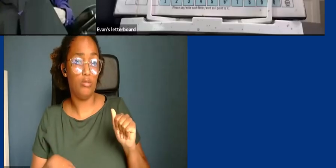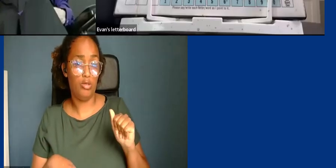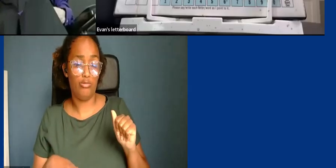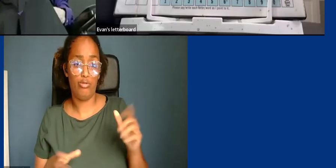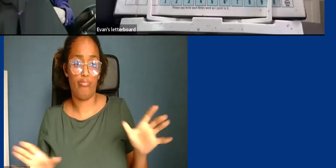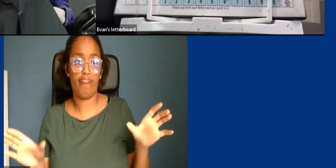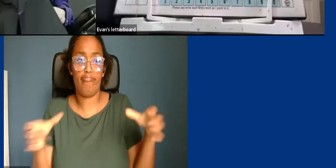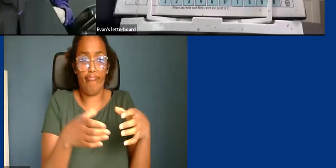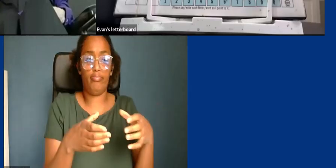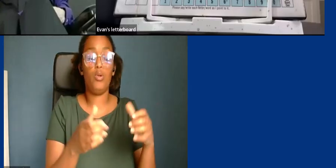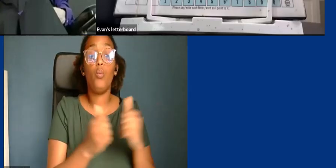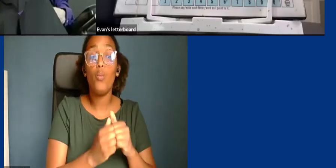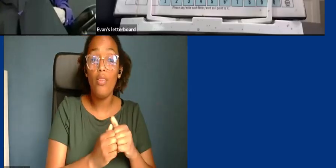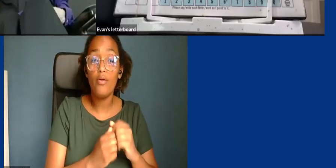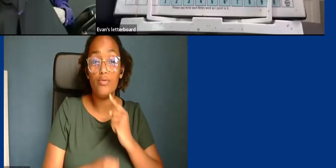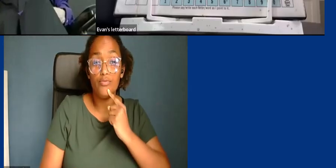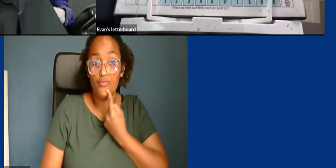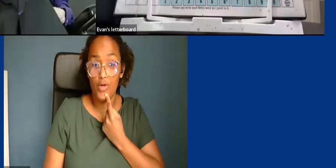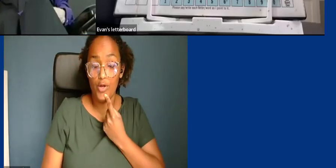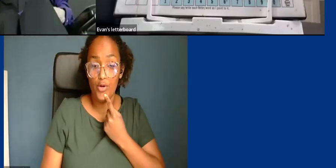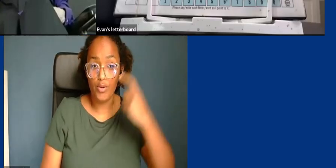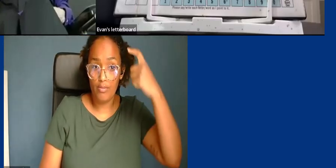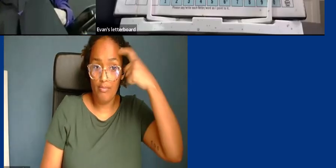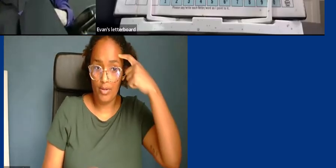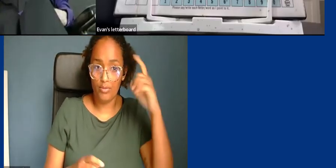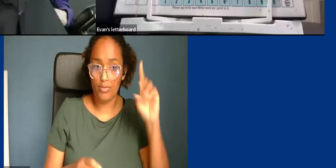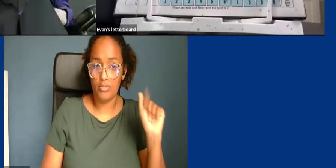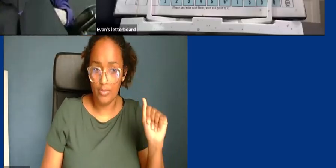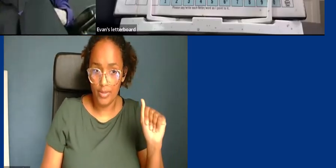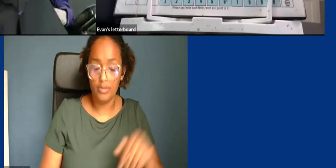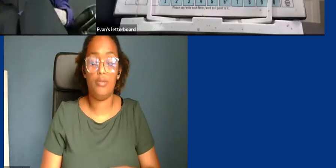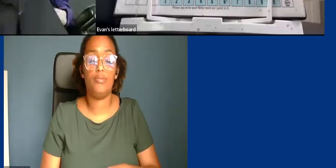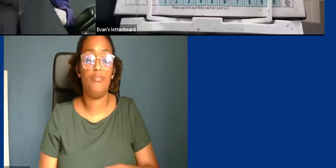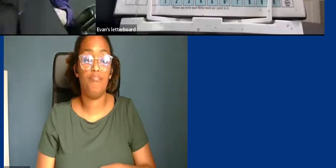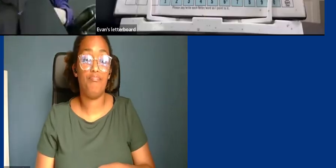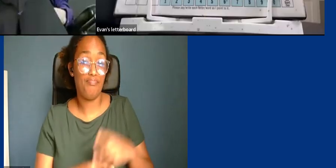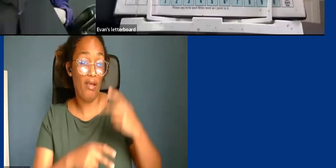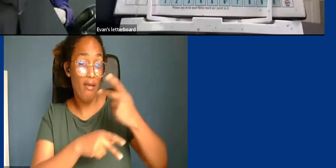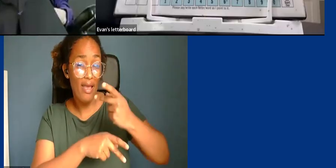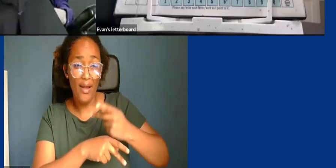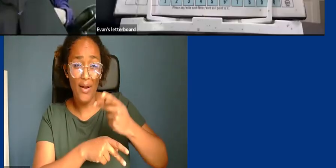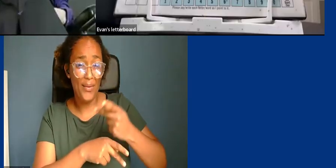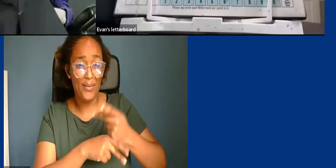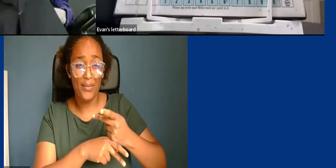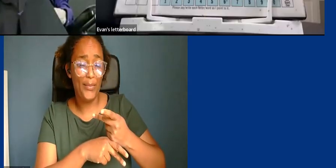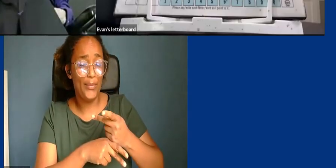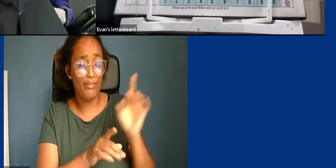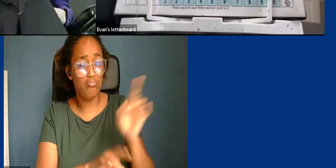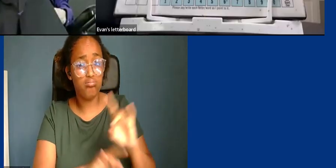mental disabilities. The care was horrible. People would usually lie in their beds